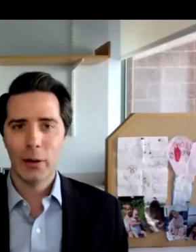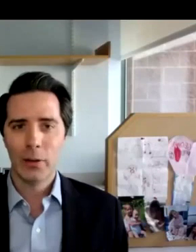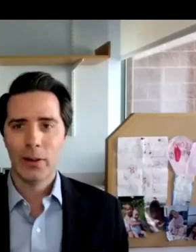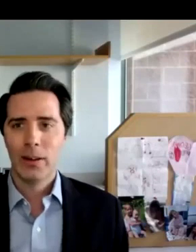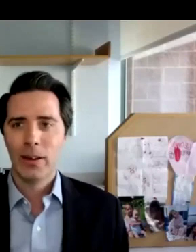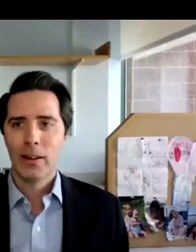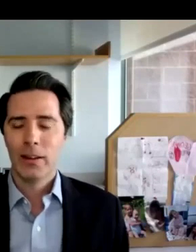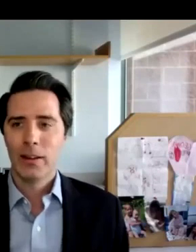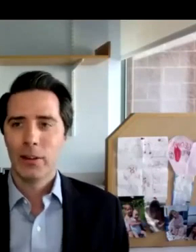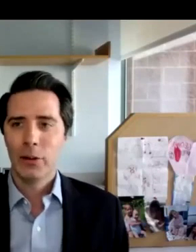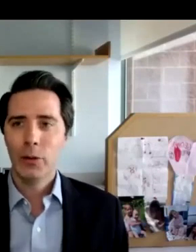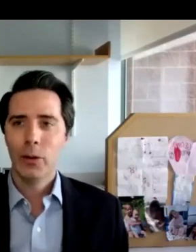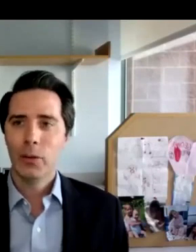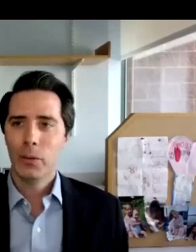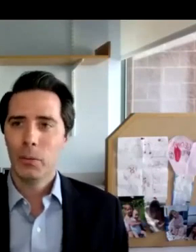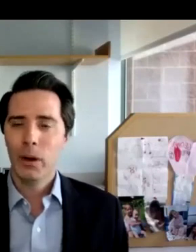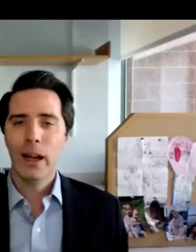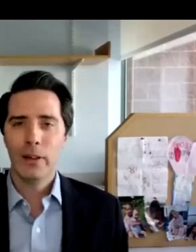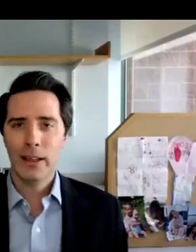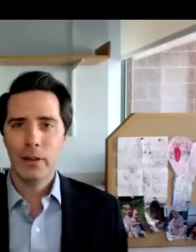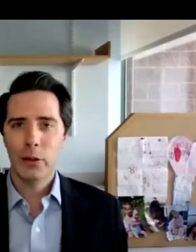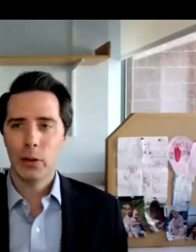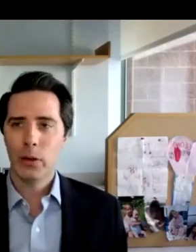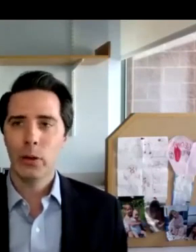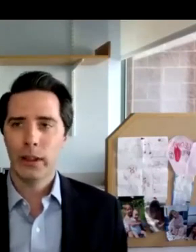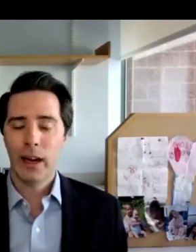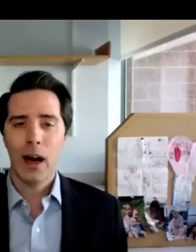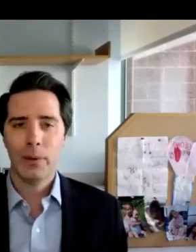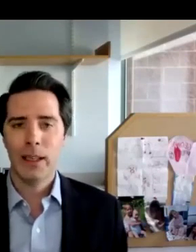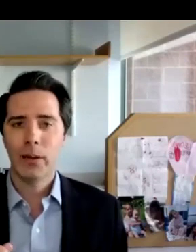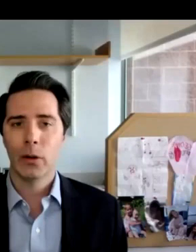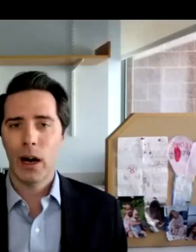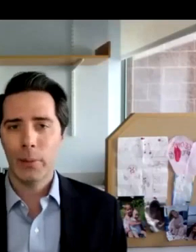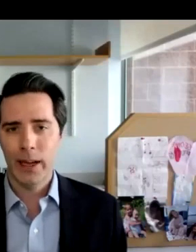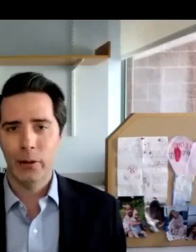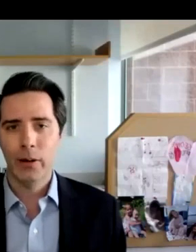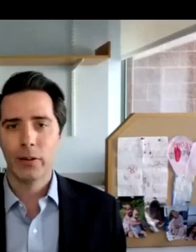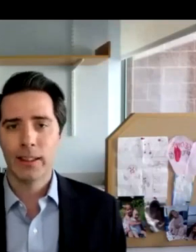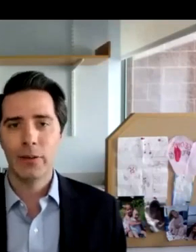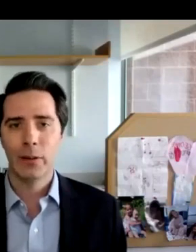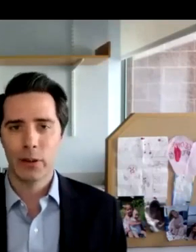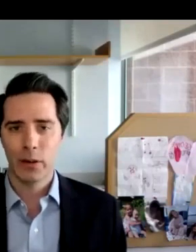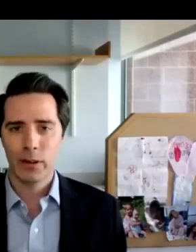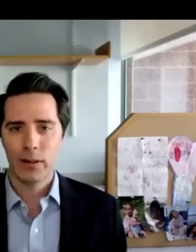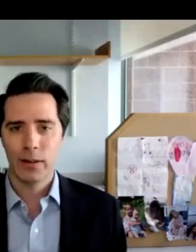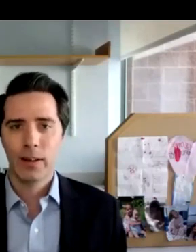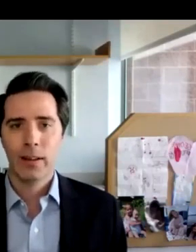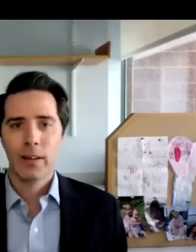though you will have an individual who can opt